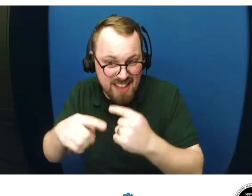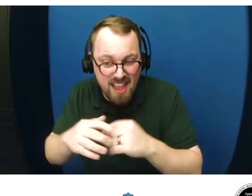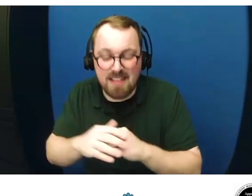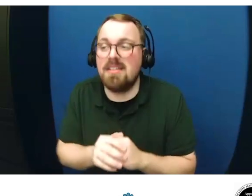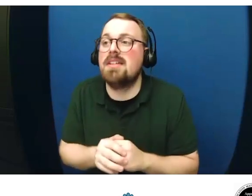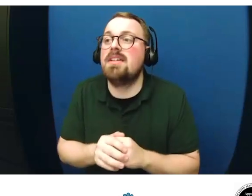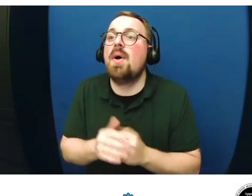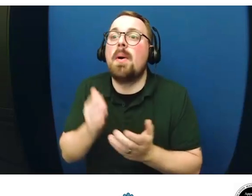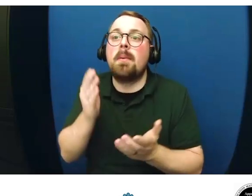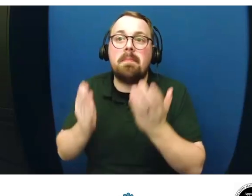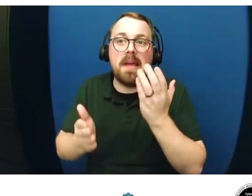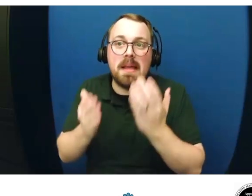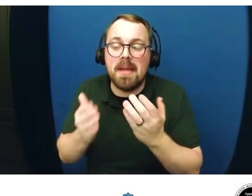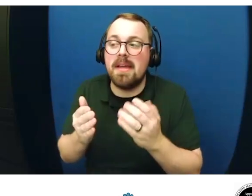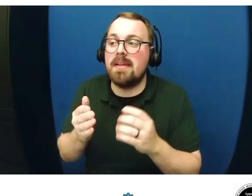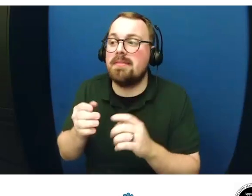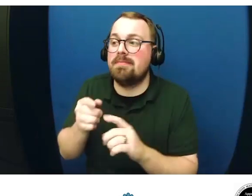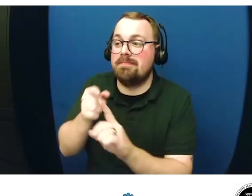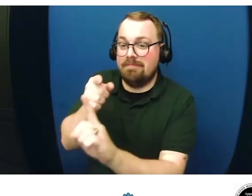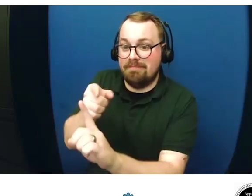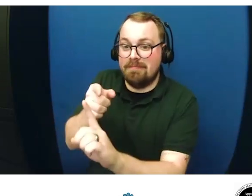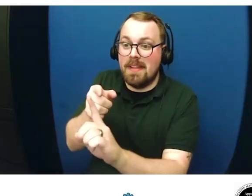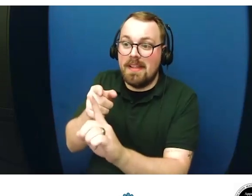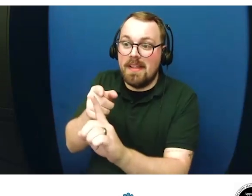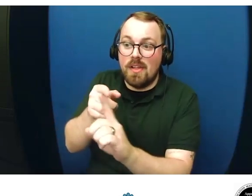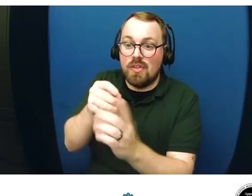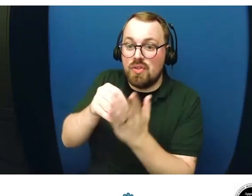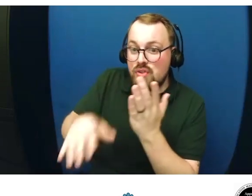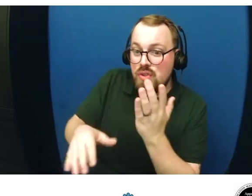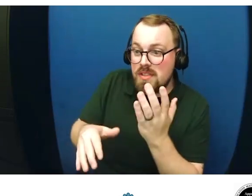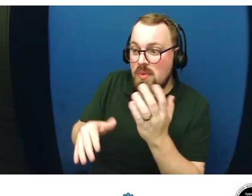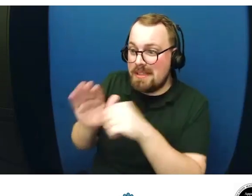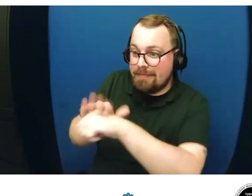It may be that the student wants to orally cue the dog guide,